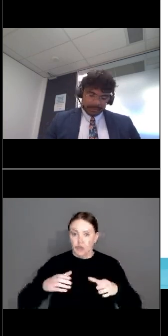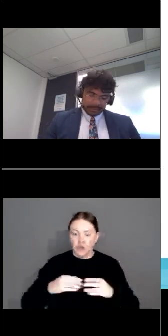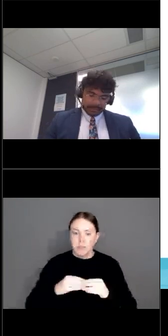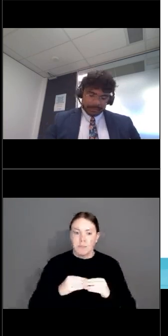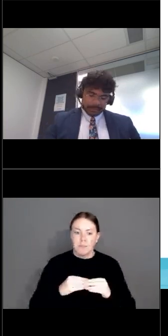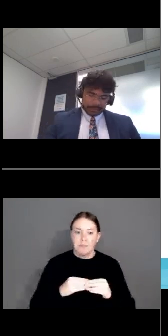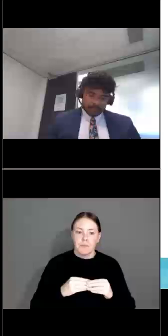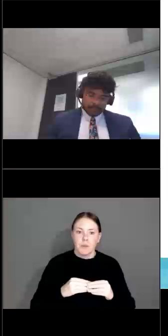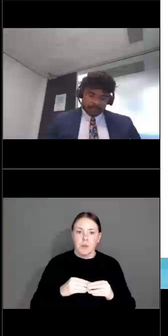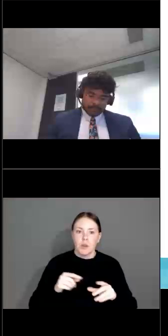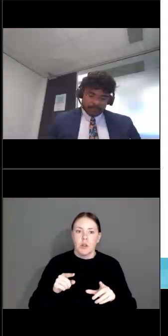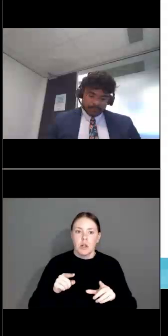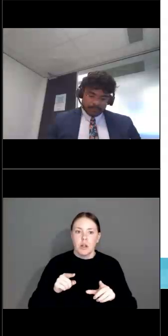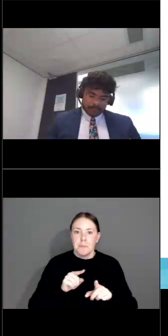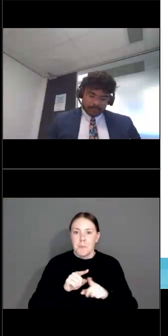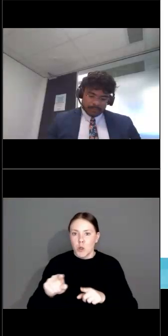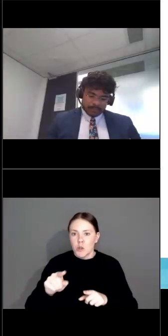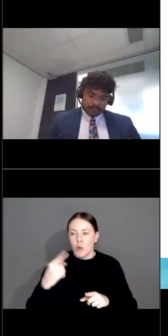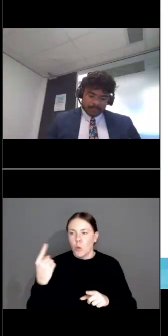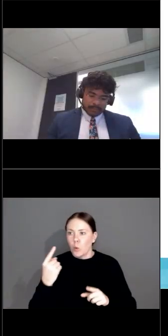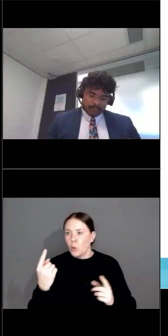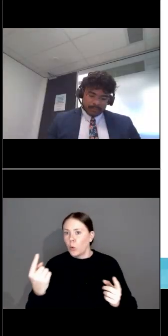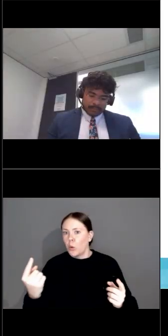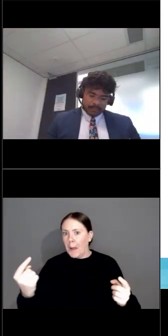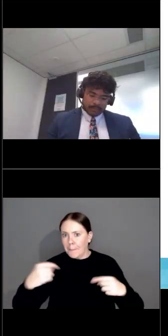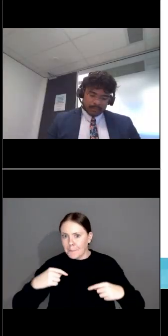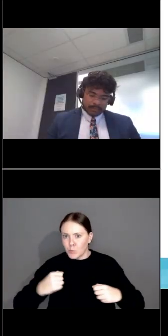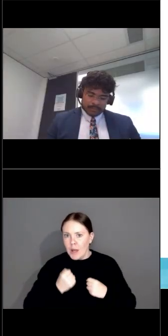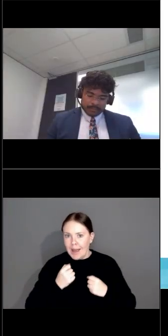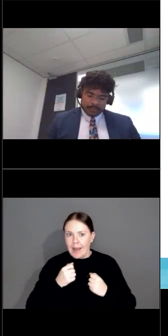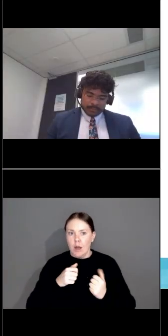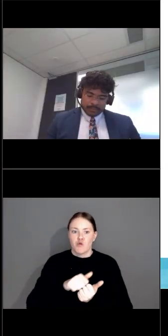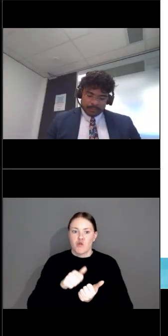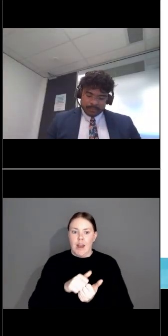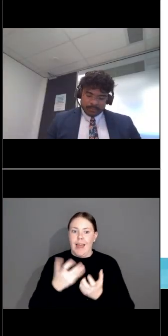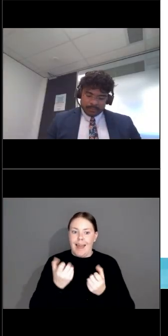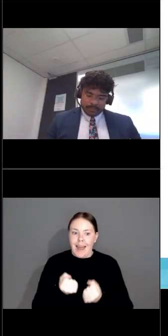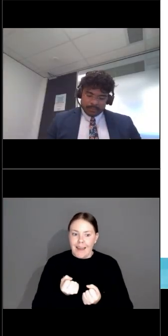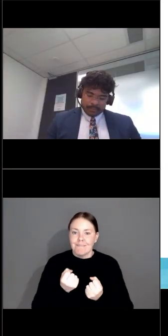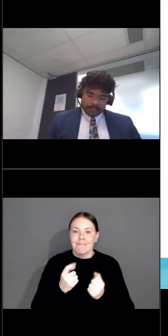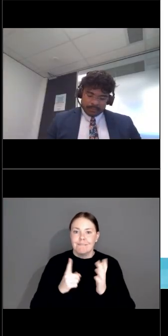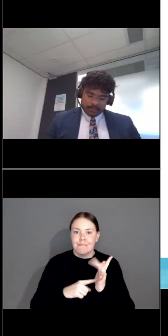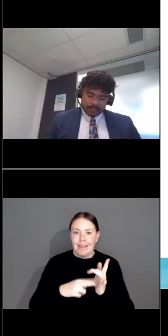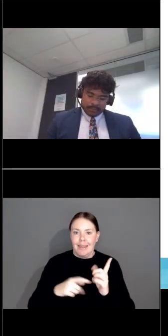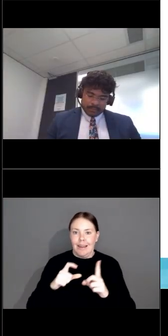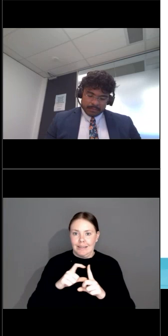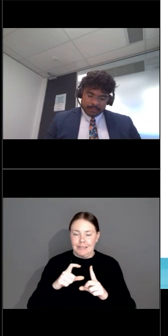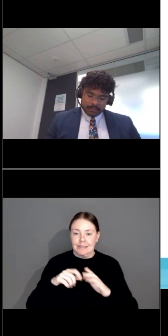who are only in the LinkedIn group so um we do try to make that a closed group at first because it's